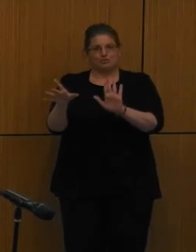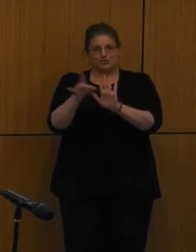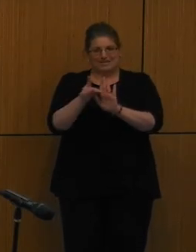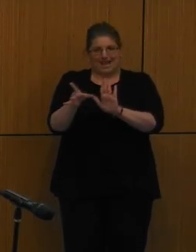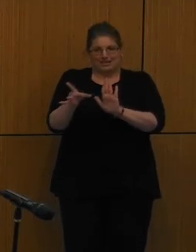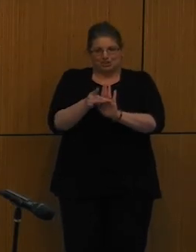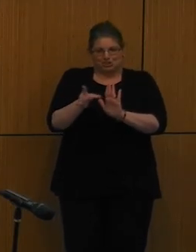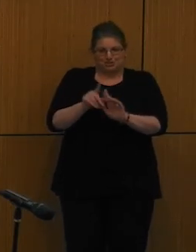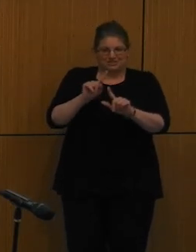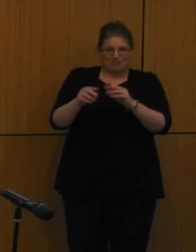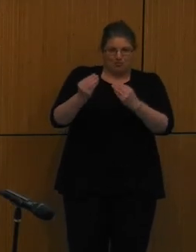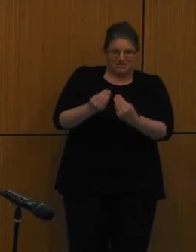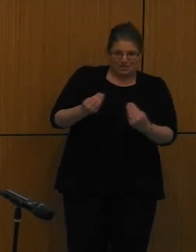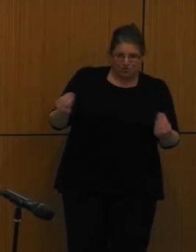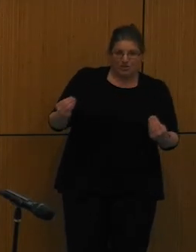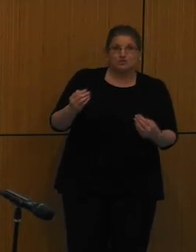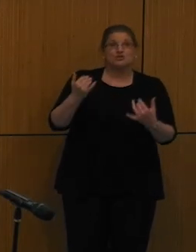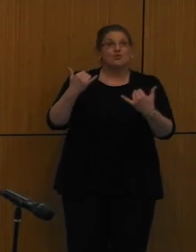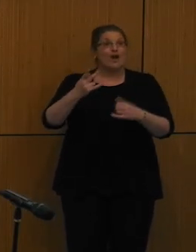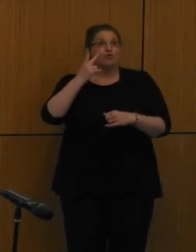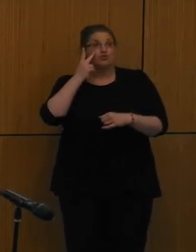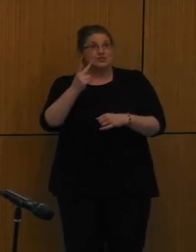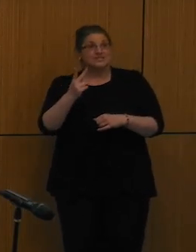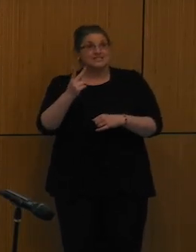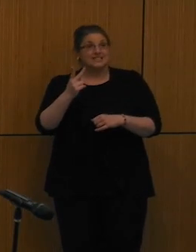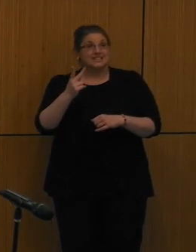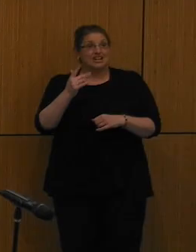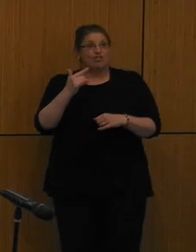So now you see that instead of being naked rods, right.